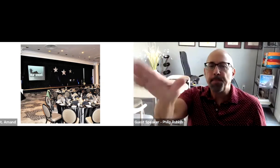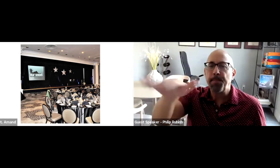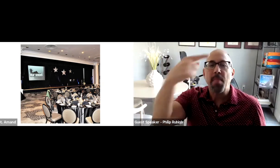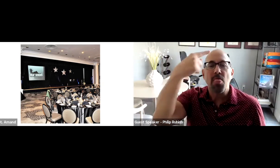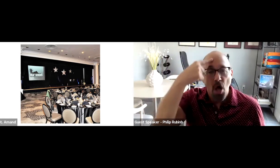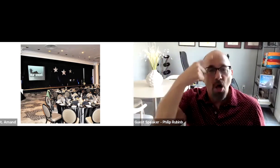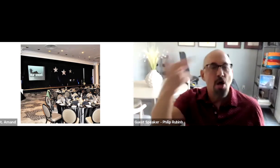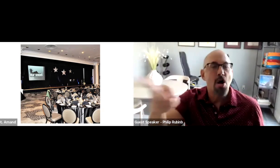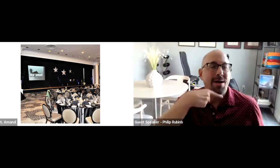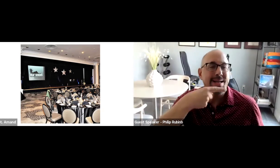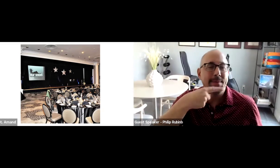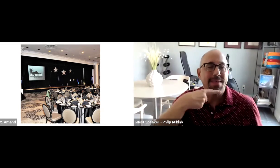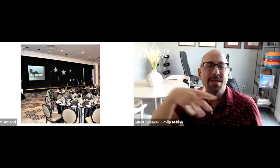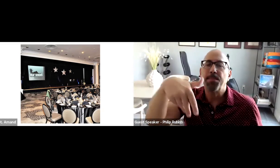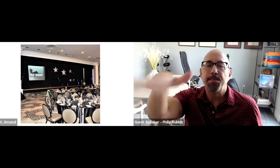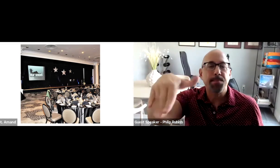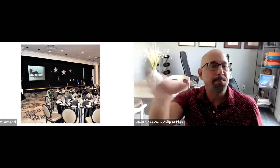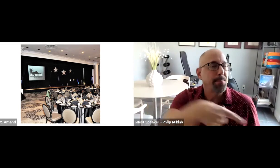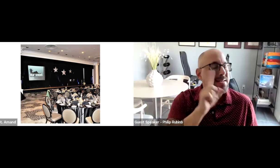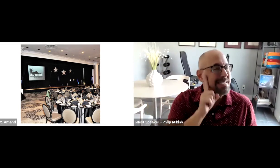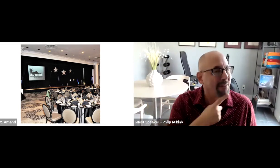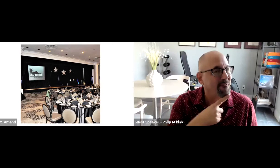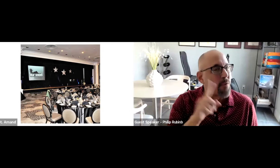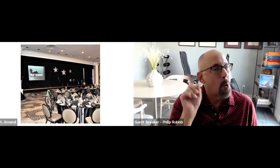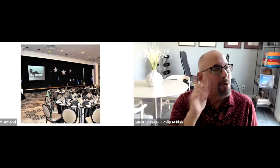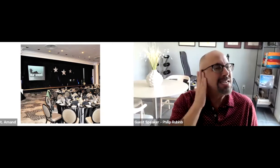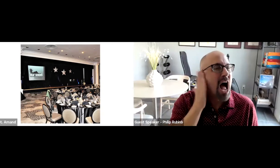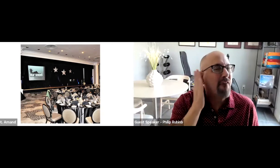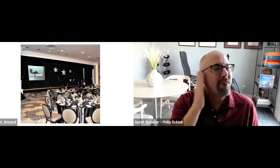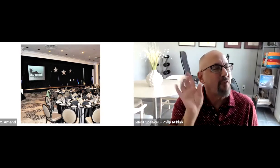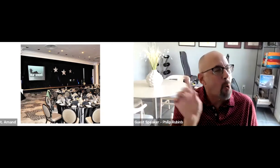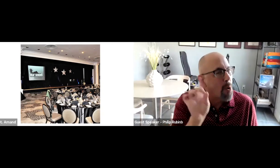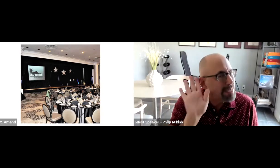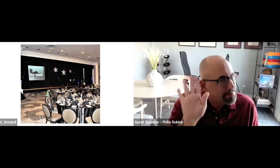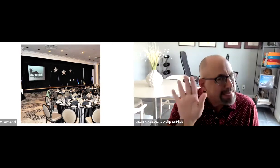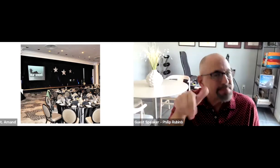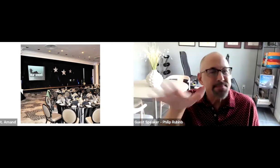that private room, and people stopped him, thinking he was--they were both hearing people, and they said,